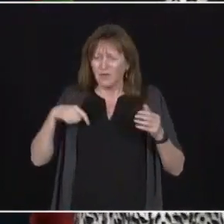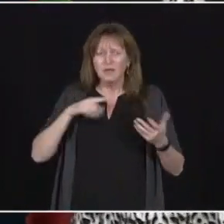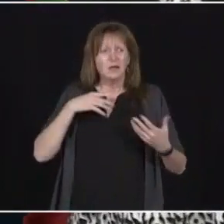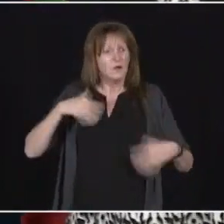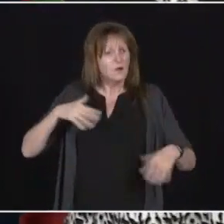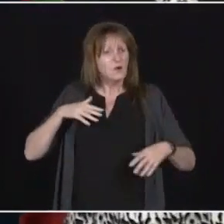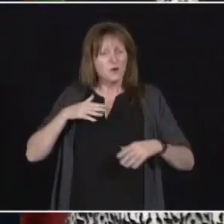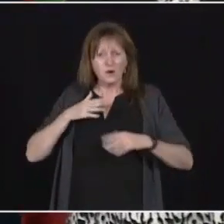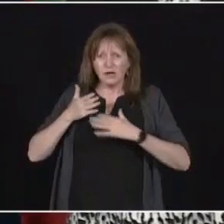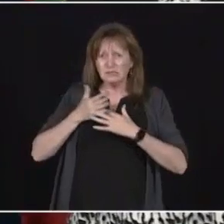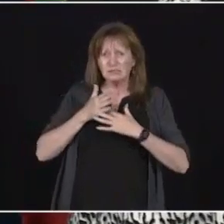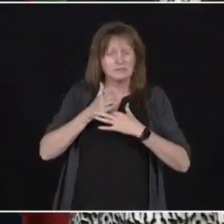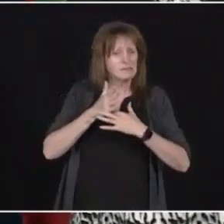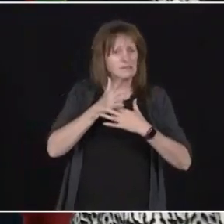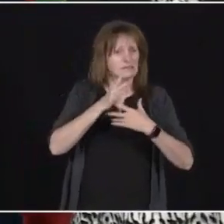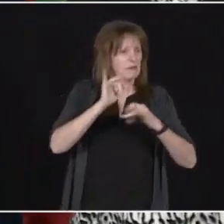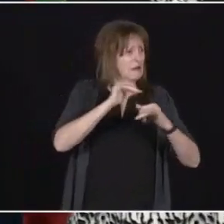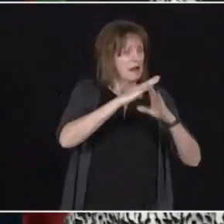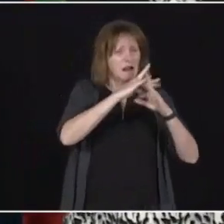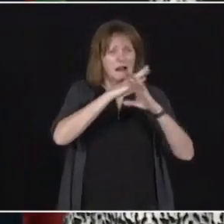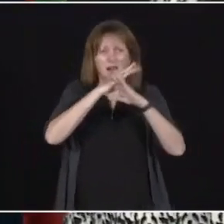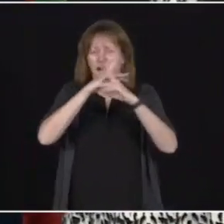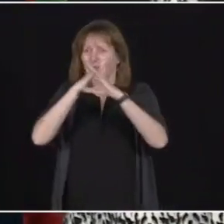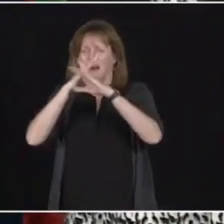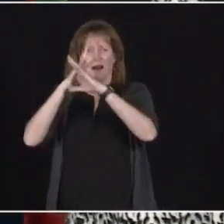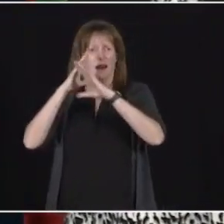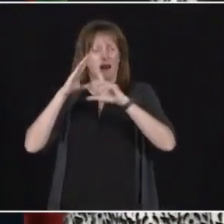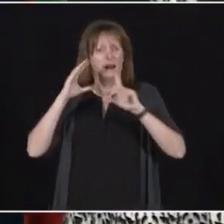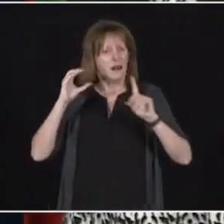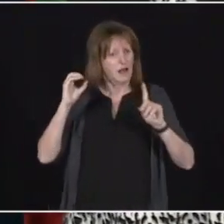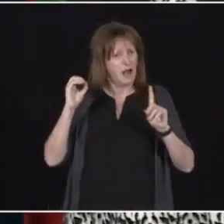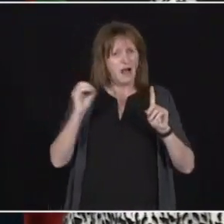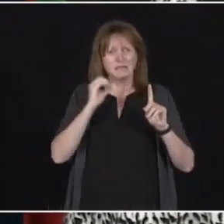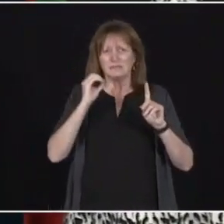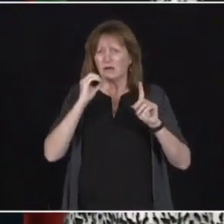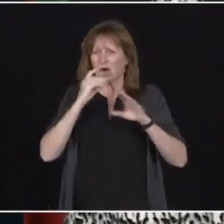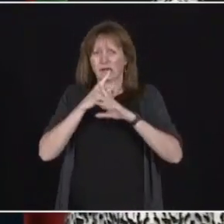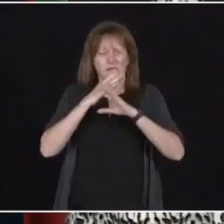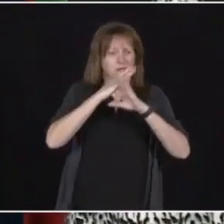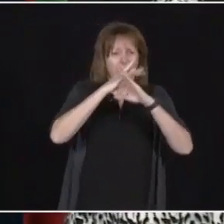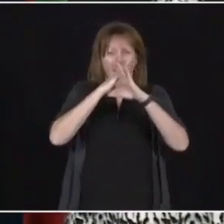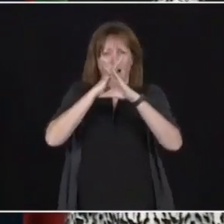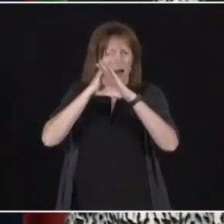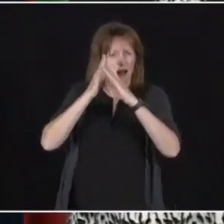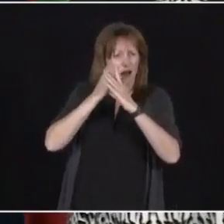The obstacles we have faced as a province , as a country , and across the globe are unprecedented.